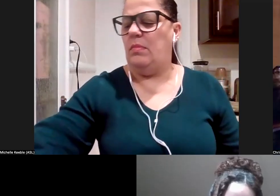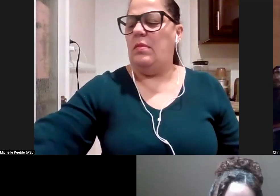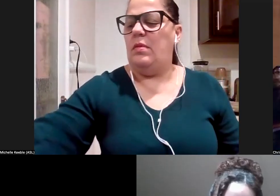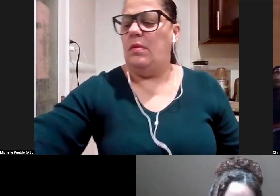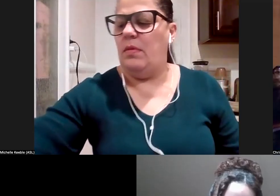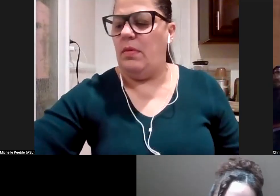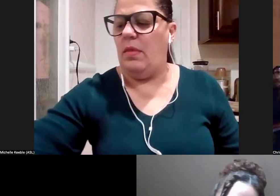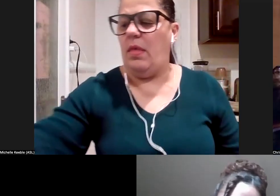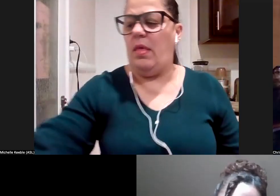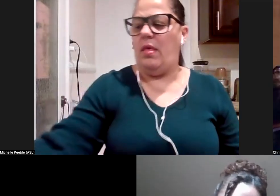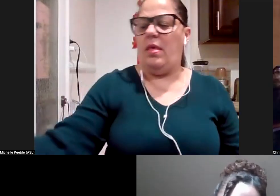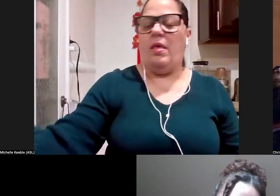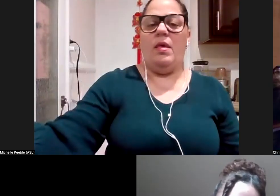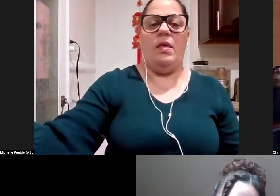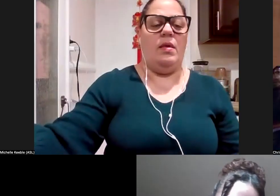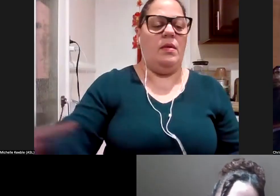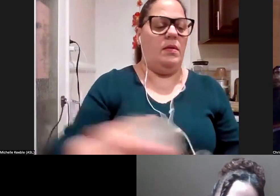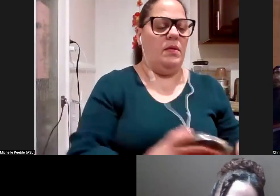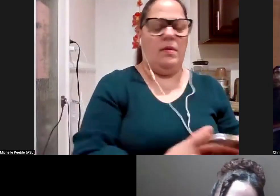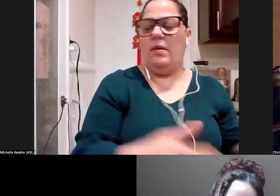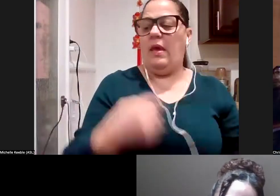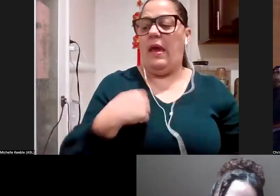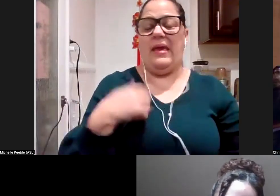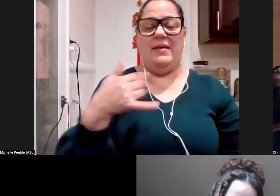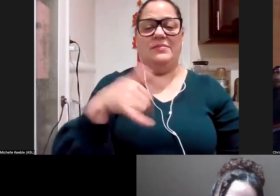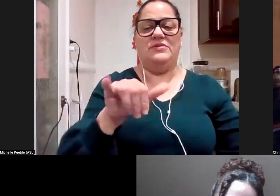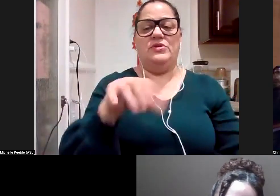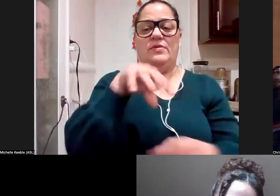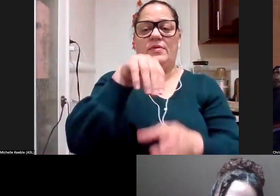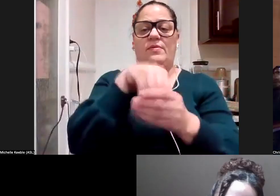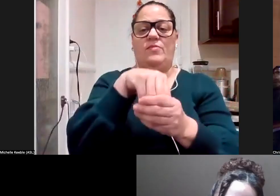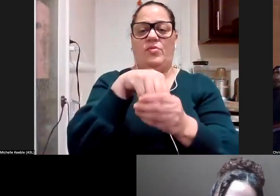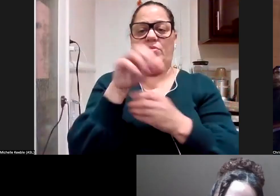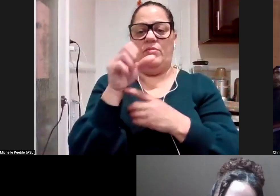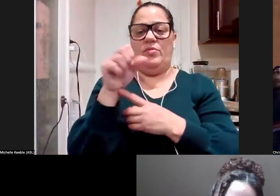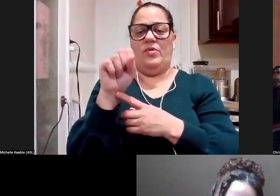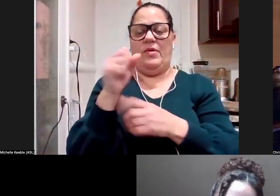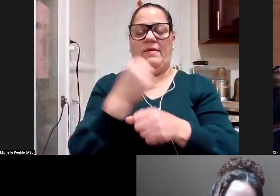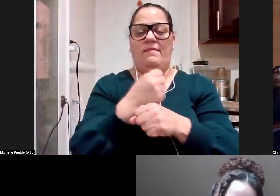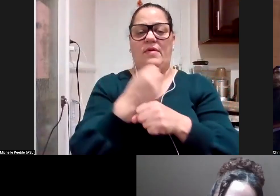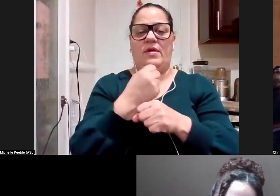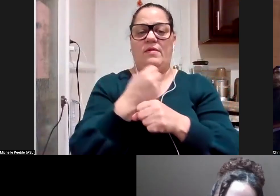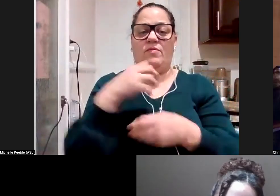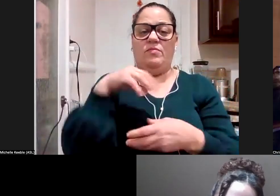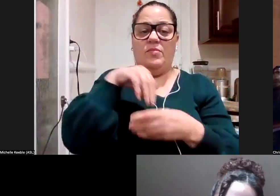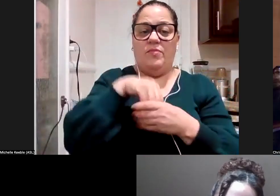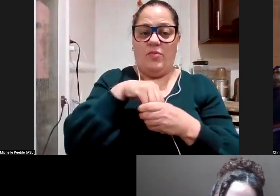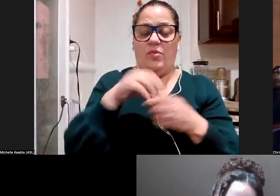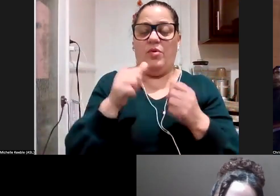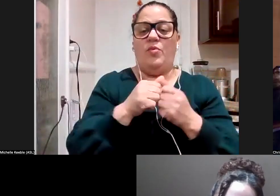uh a coalition of organizations that is fighting for greater investment uh on behalf of New York